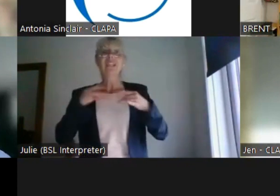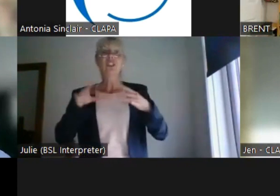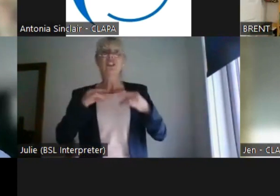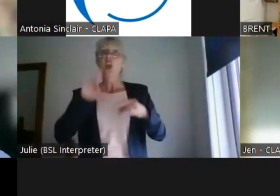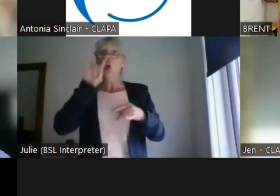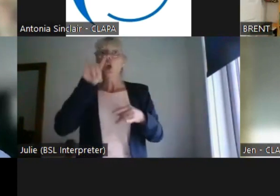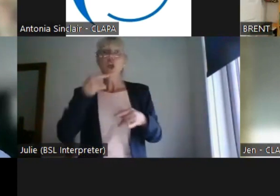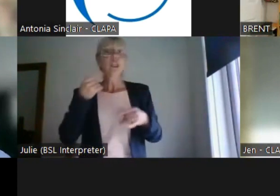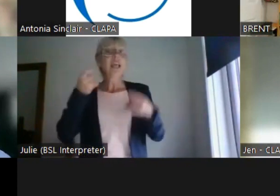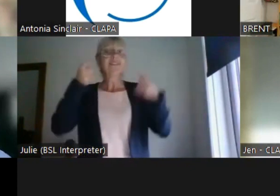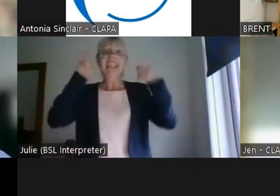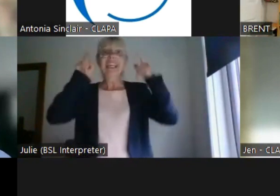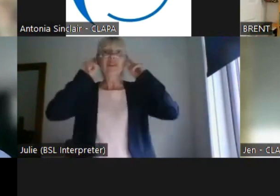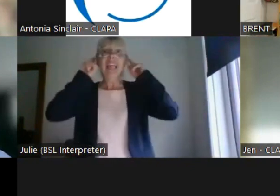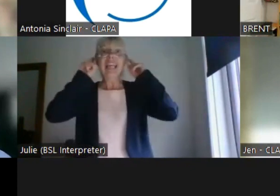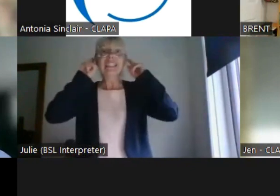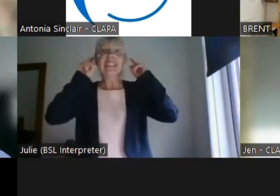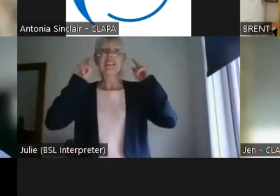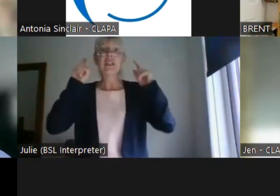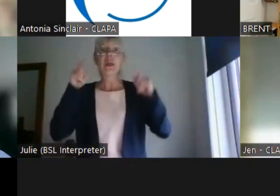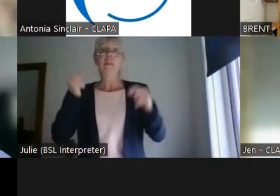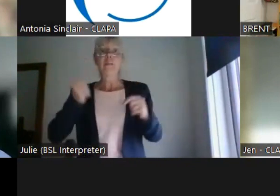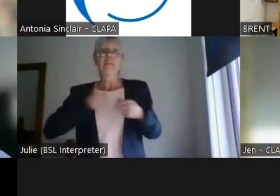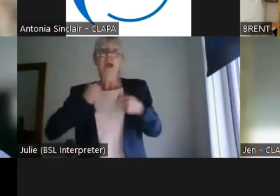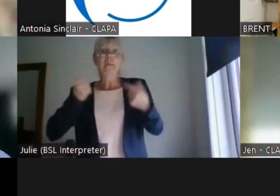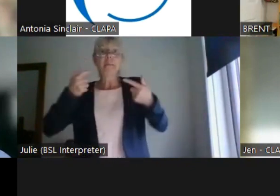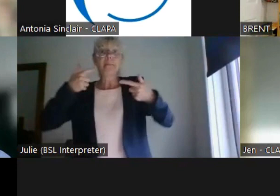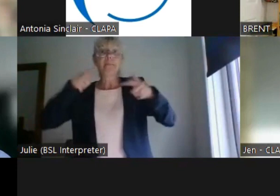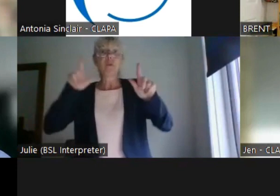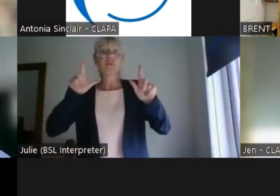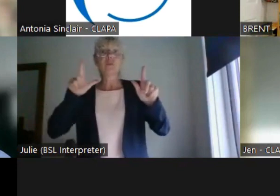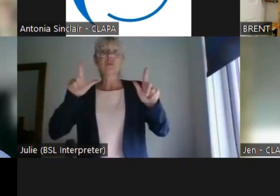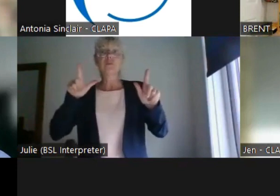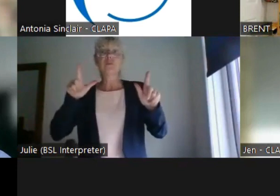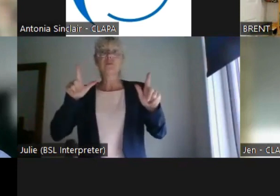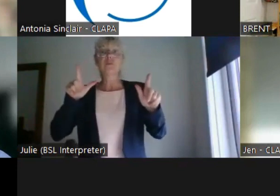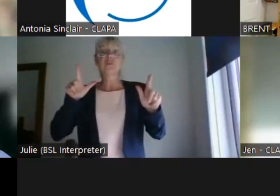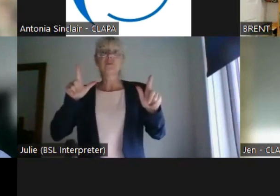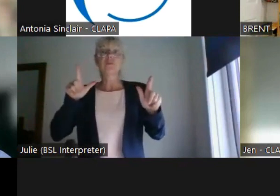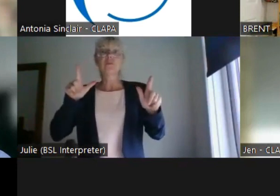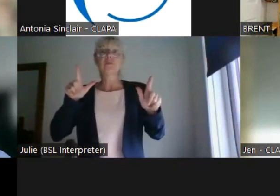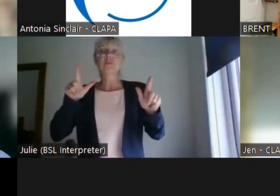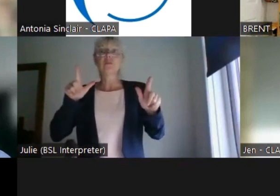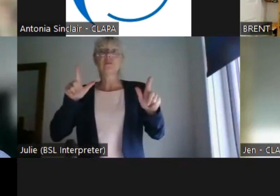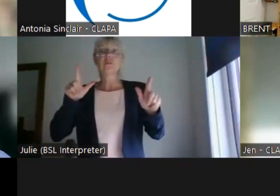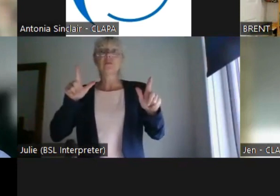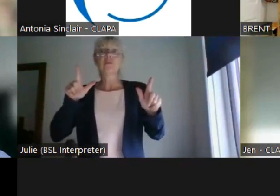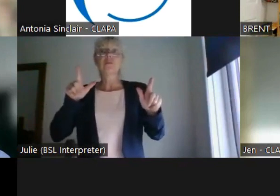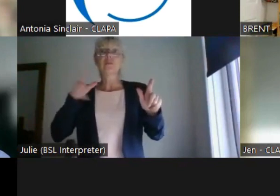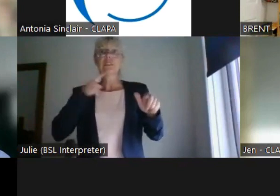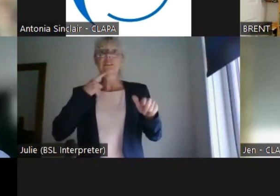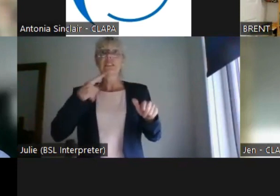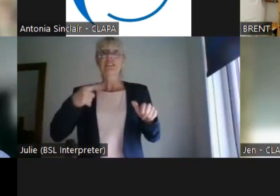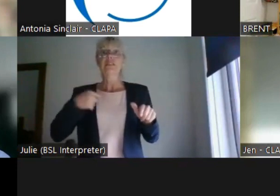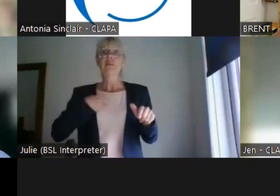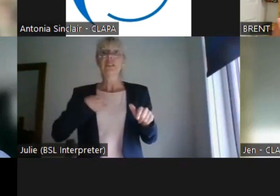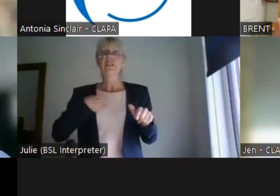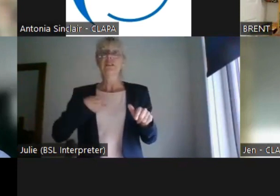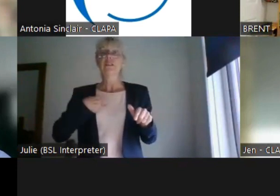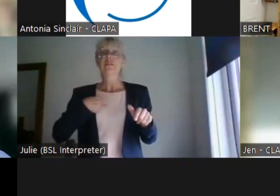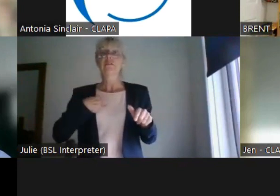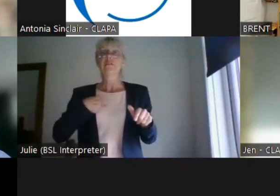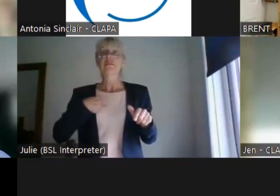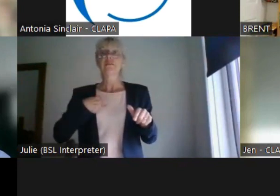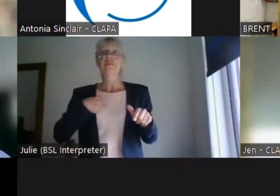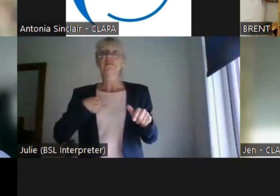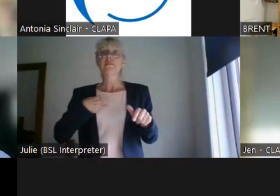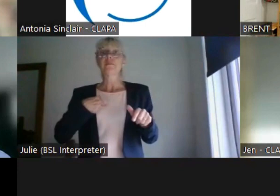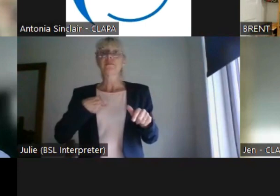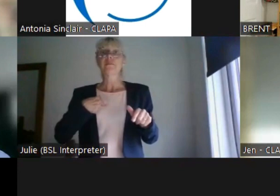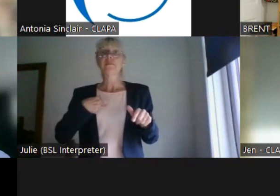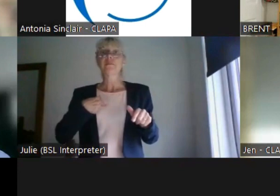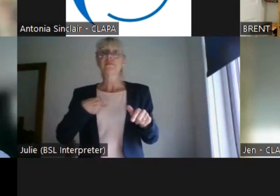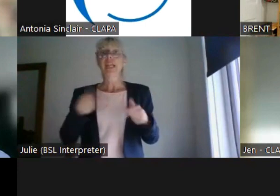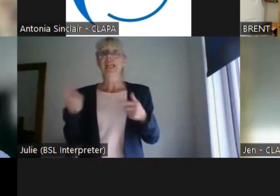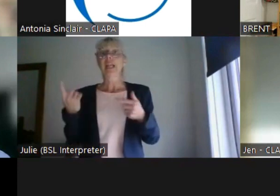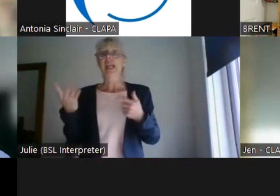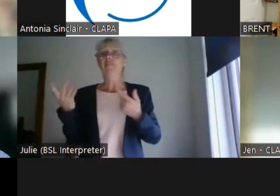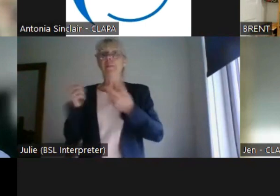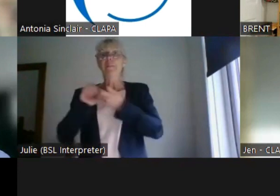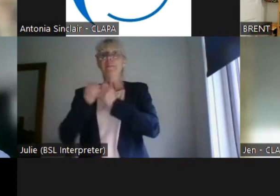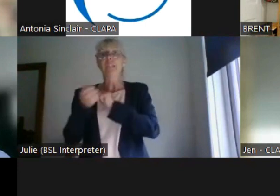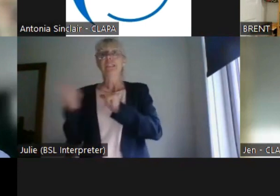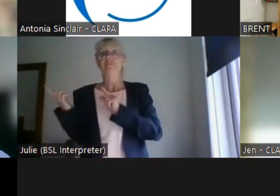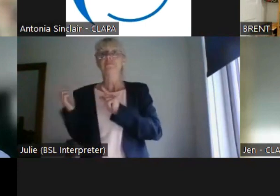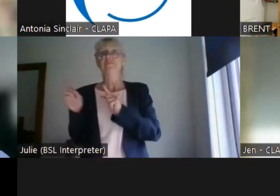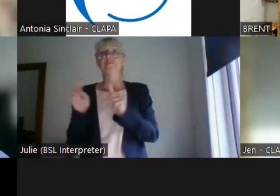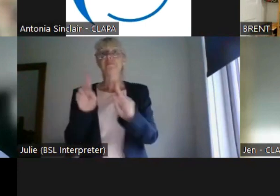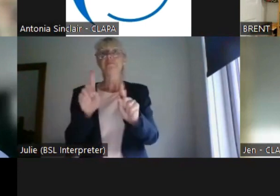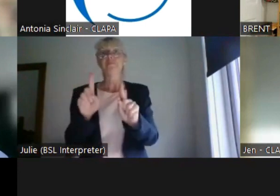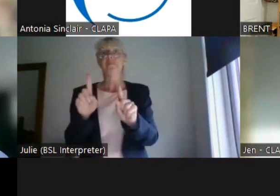um so my employer um said sent me um somebody to accompany me to meetings so they could take notes